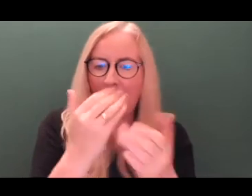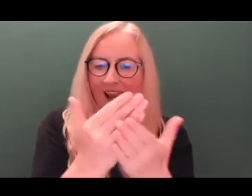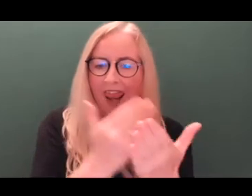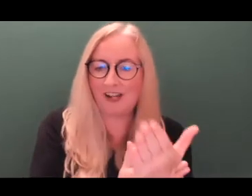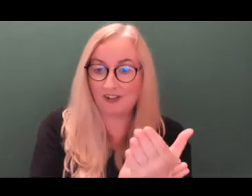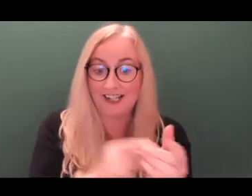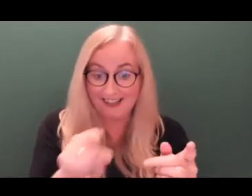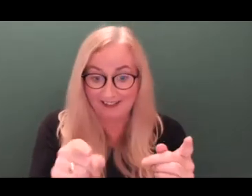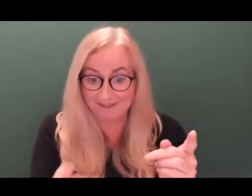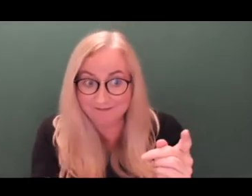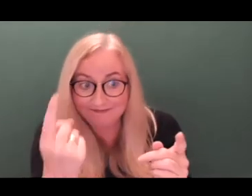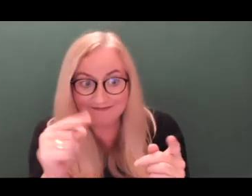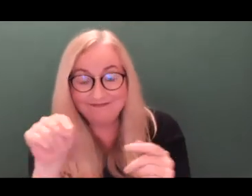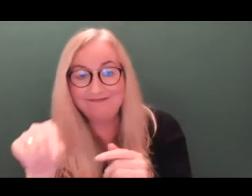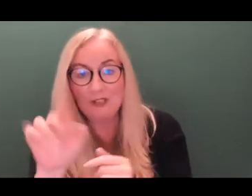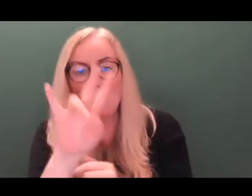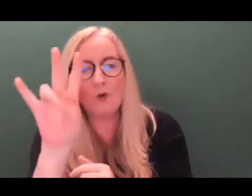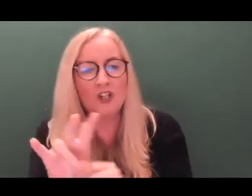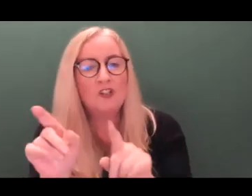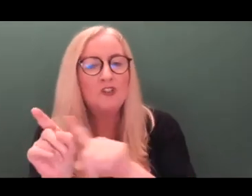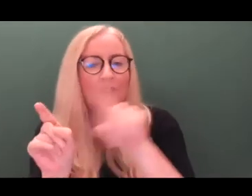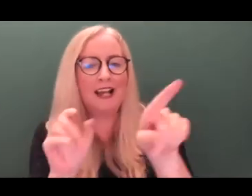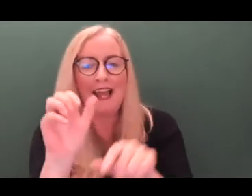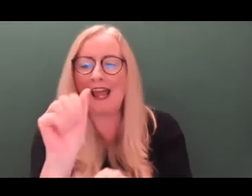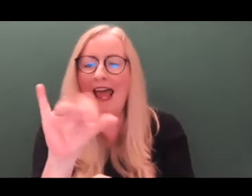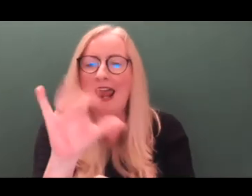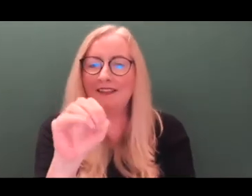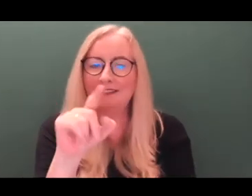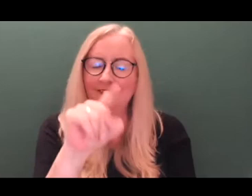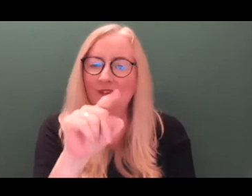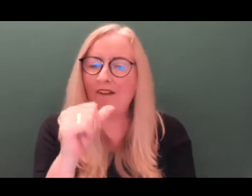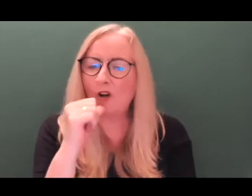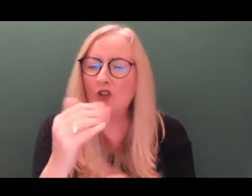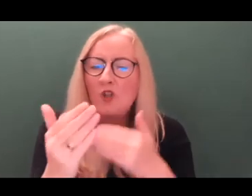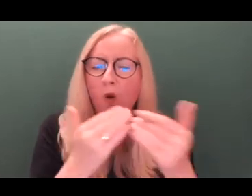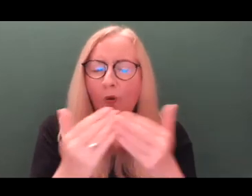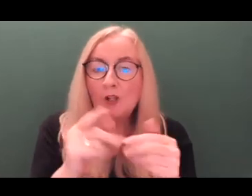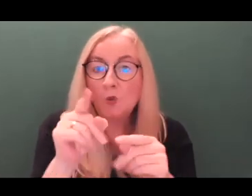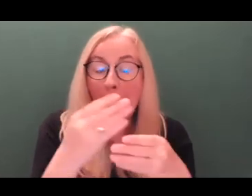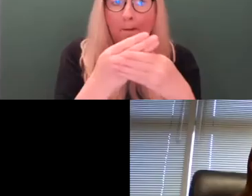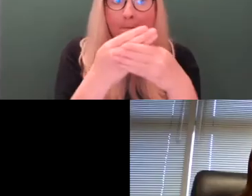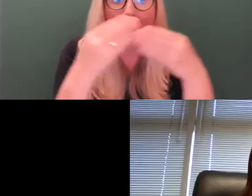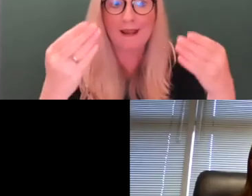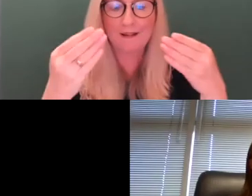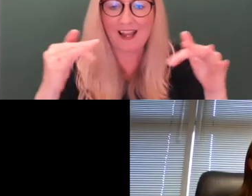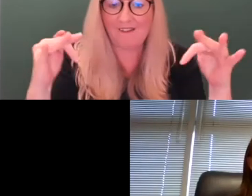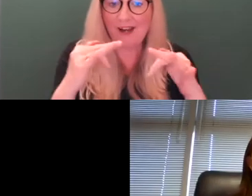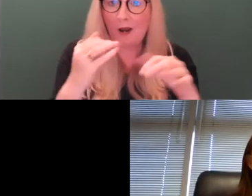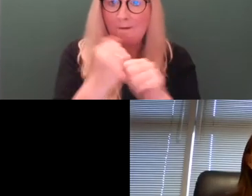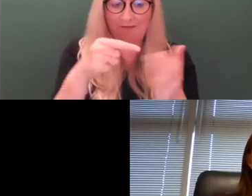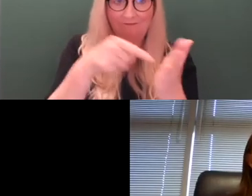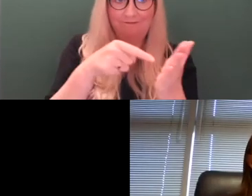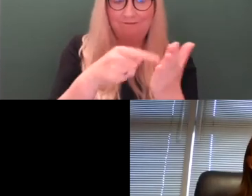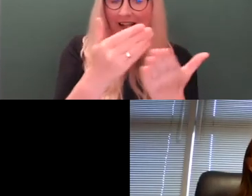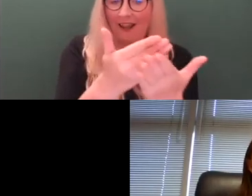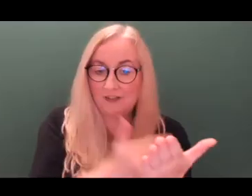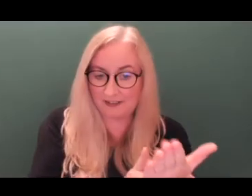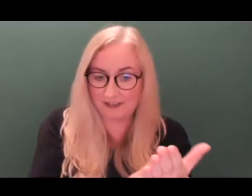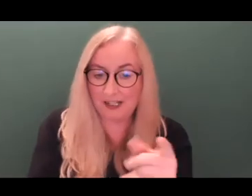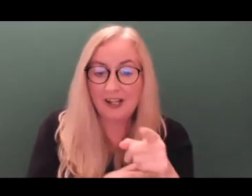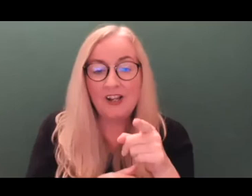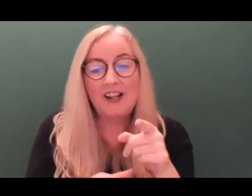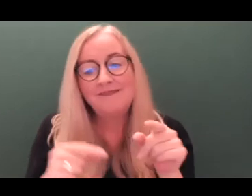I am going to start with you Alice first on that. >>: I suppose this ising that I actually had a